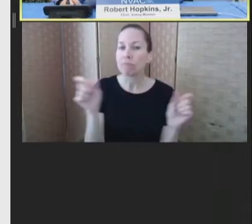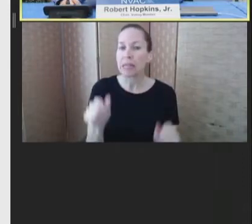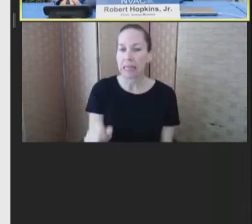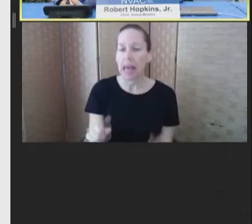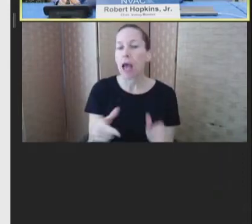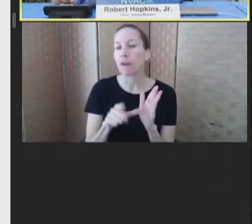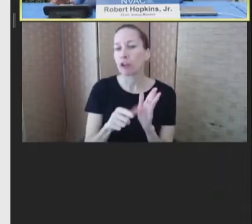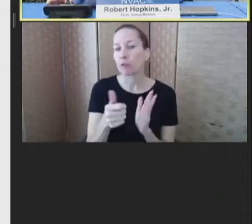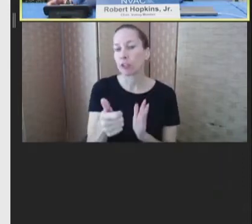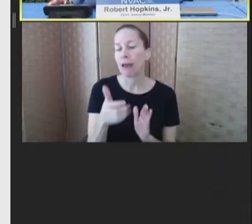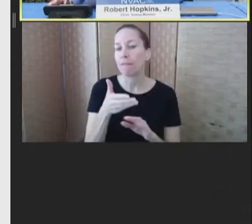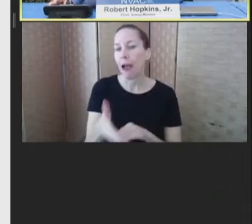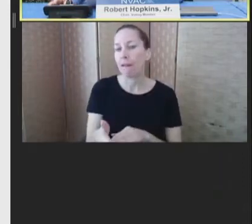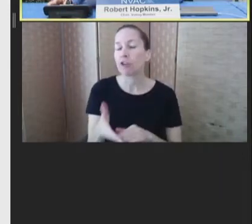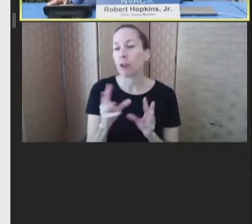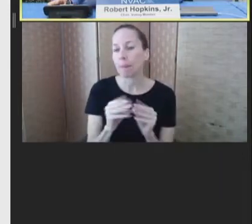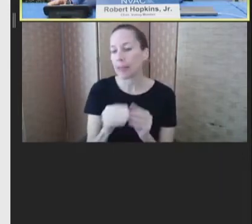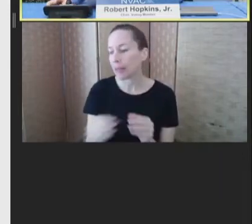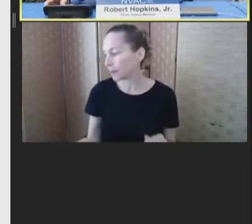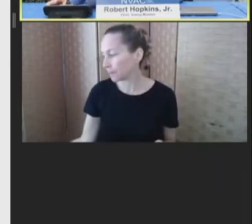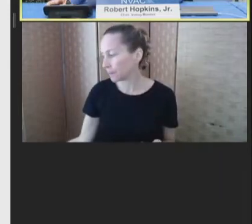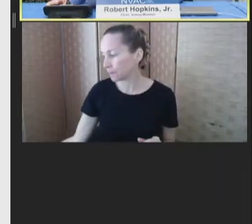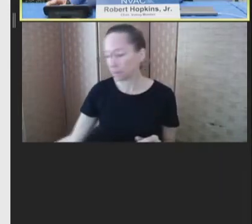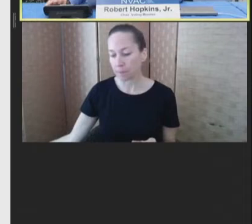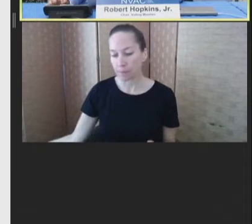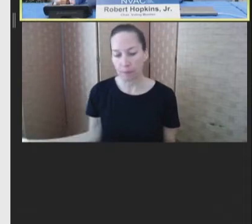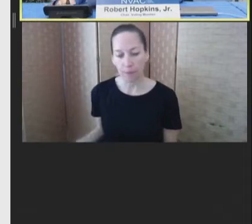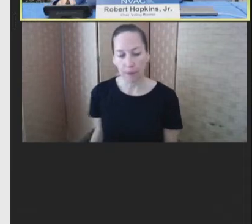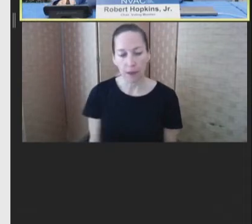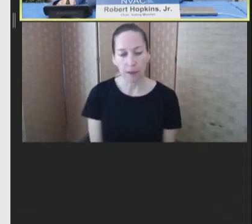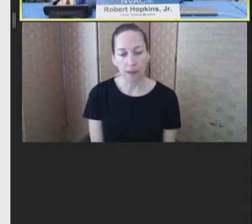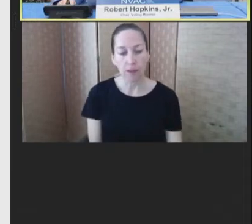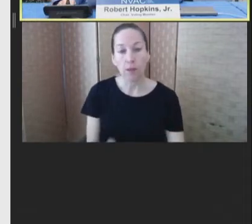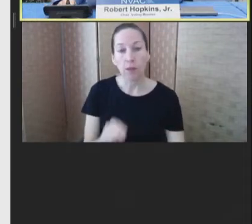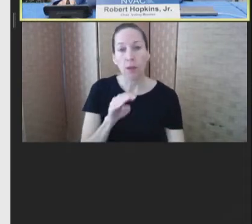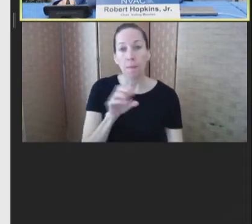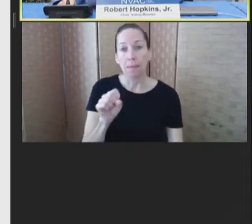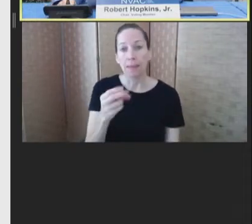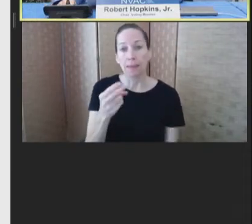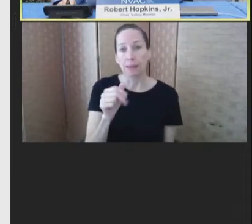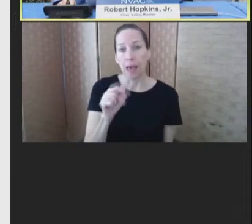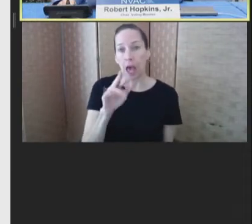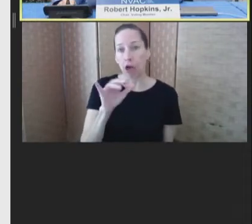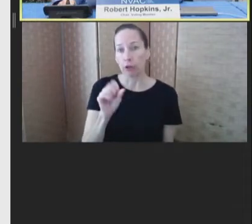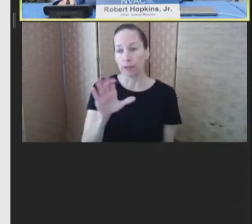And I see that Ms. Harris, your slides are up. You have the floor.